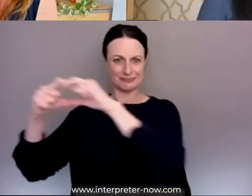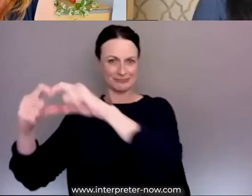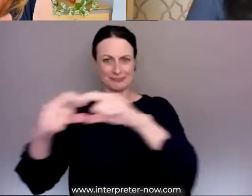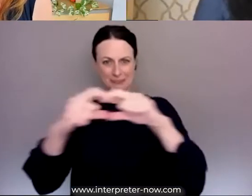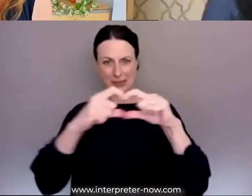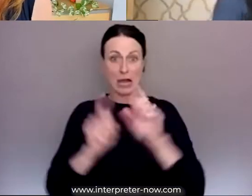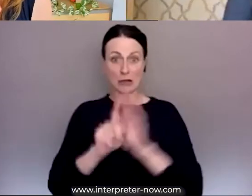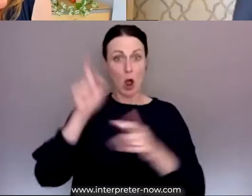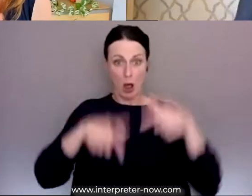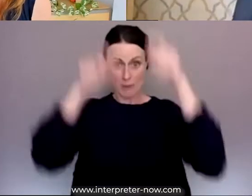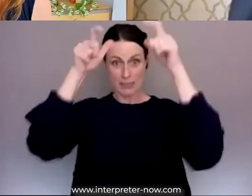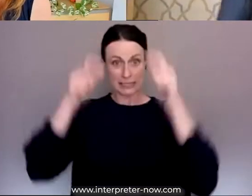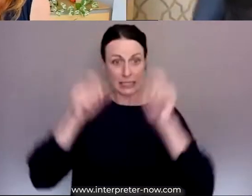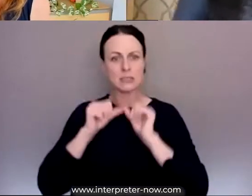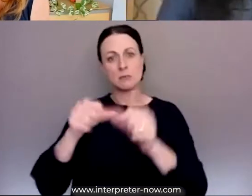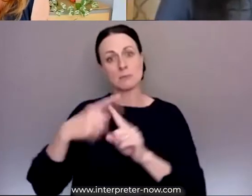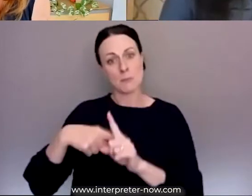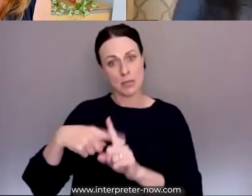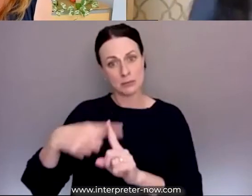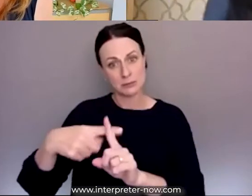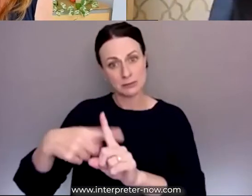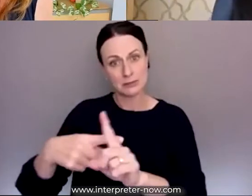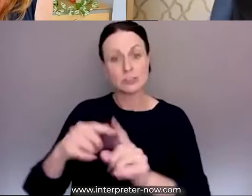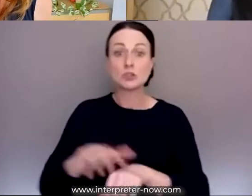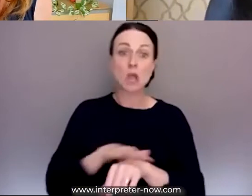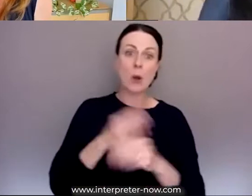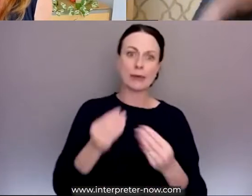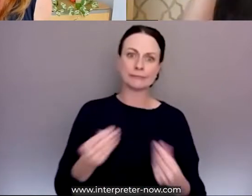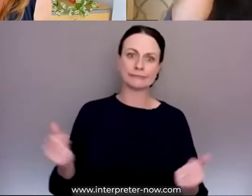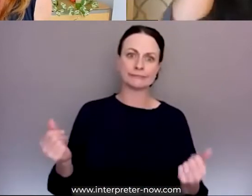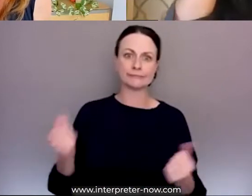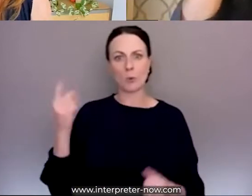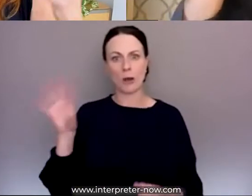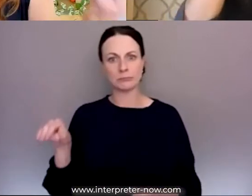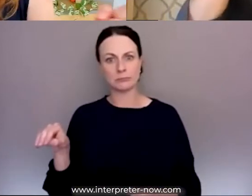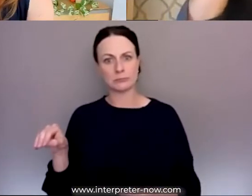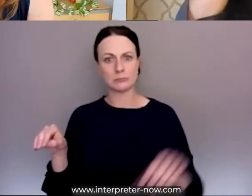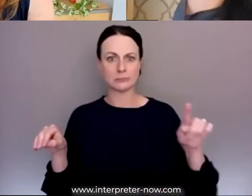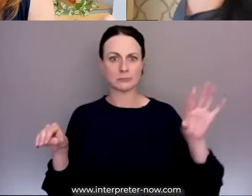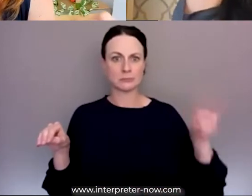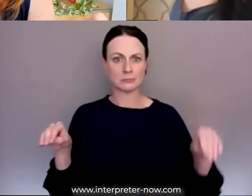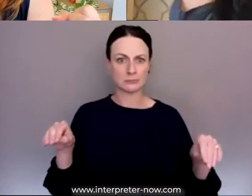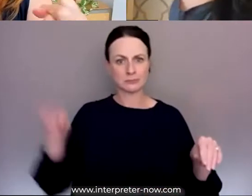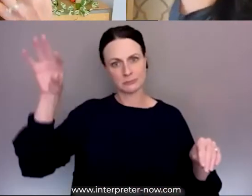That lasted for months. Slowly, one light would go out of one of them and one light would go out of one of them.